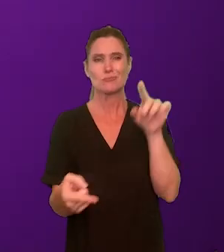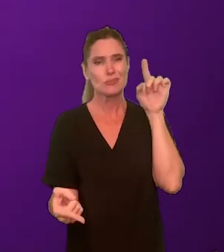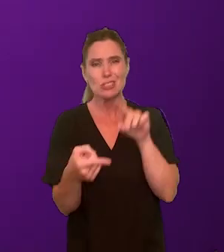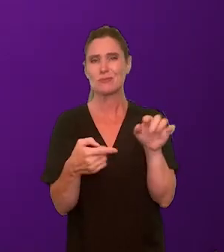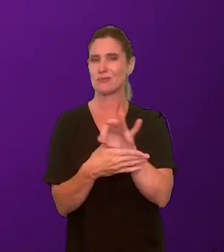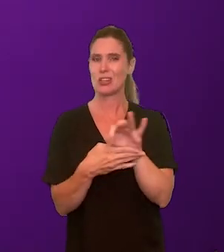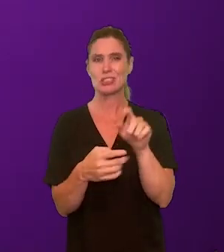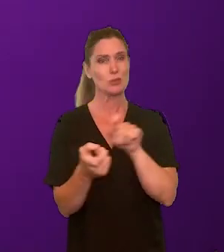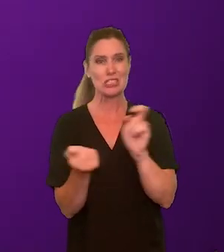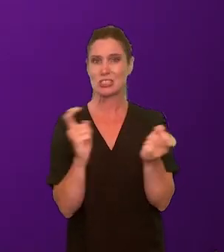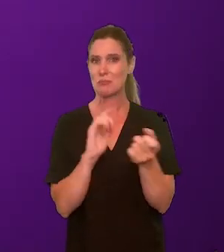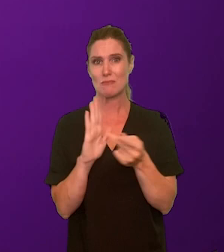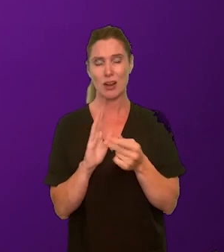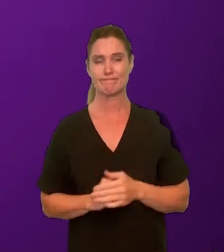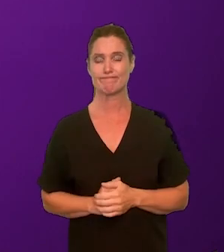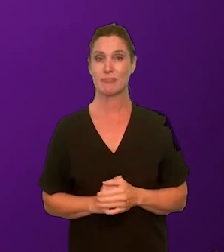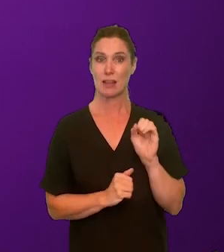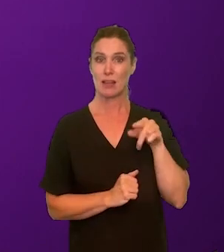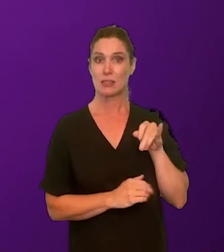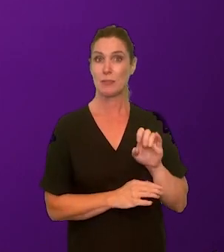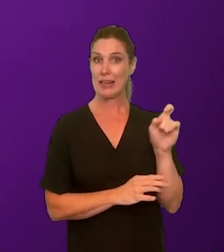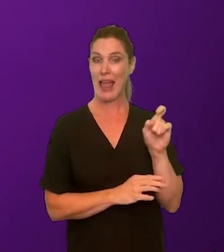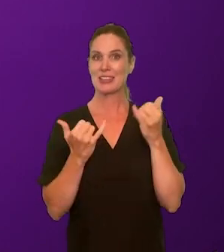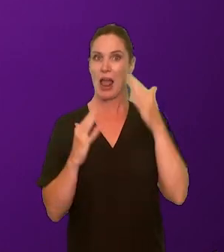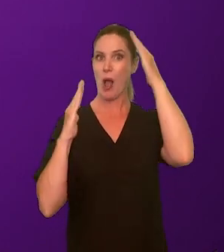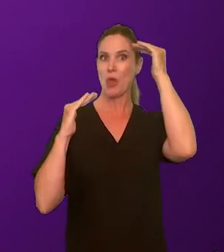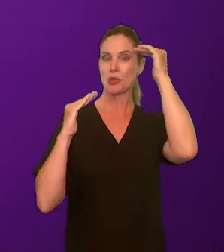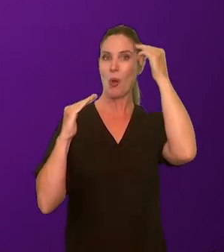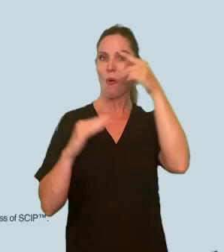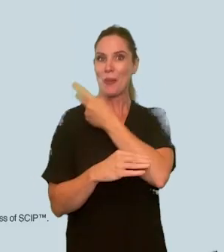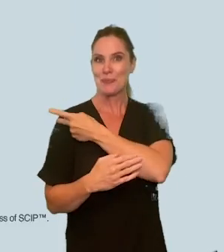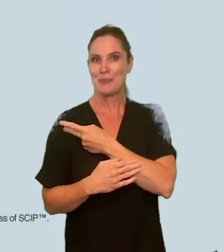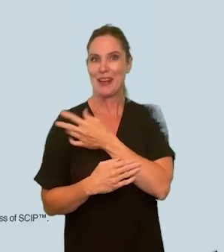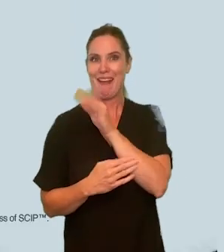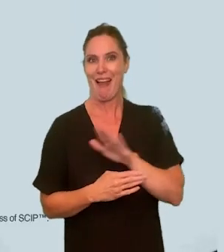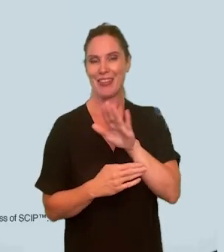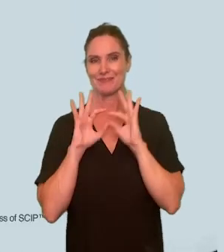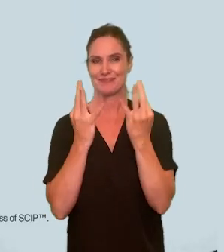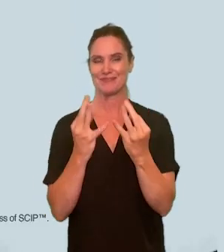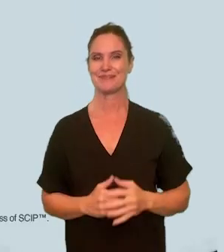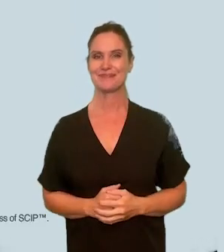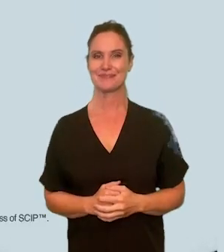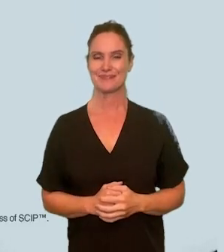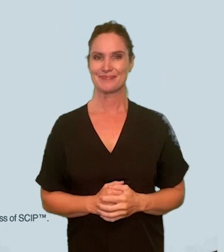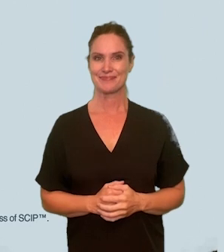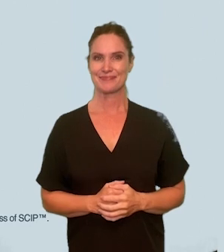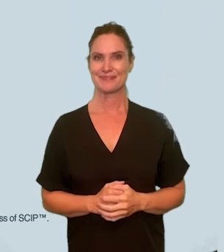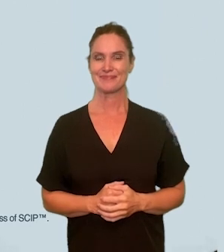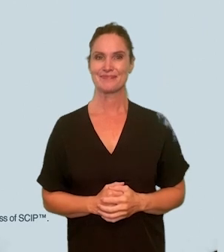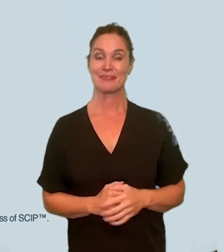With SpineX, now there is hope for these patients and their families. This is a three-year-old child with CP.